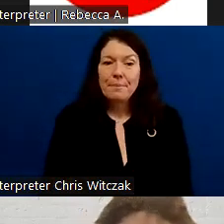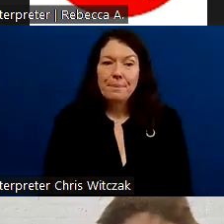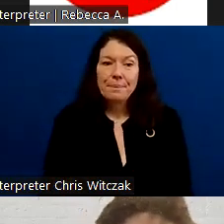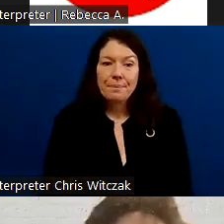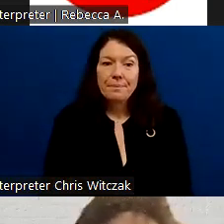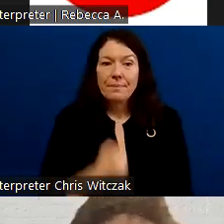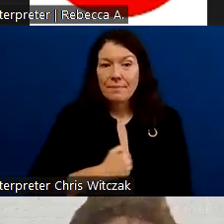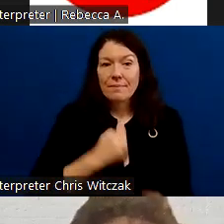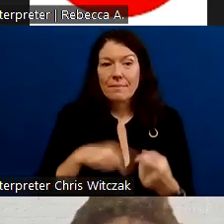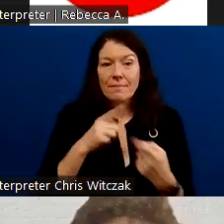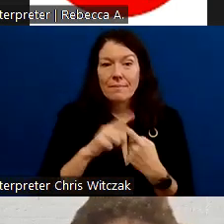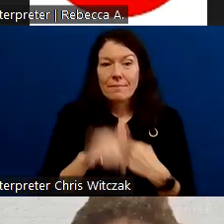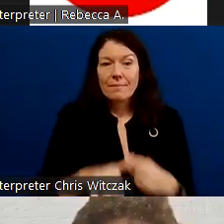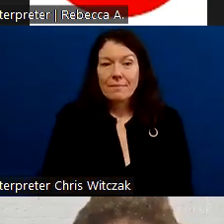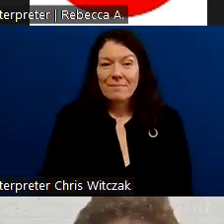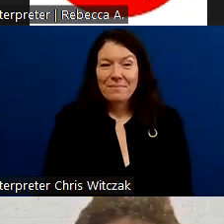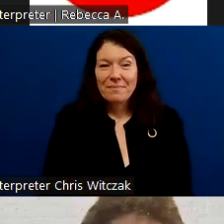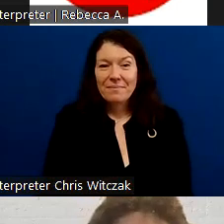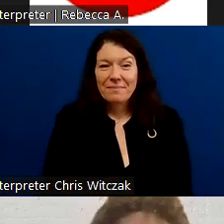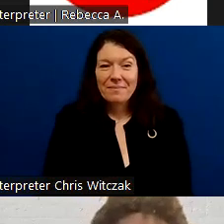that.